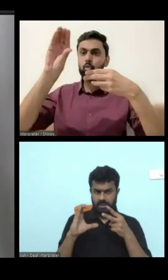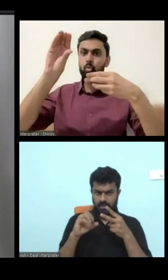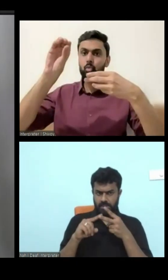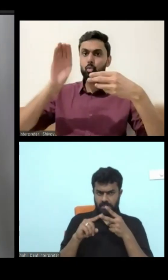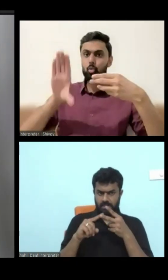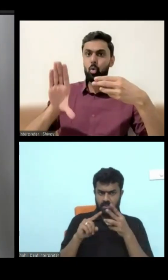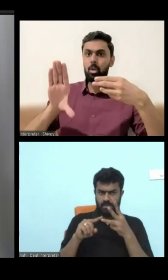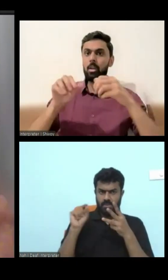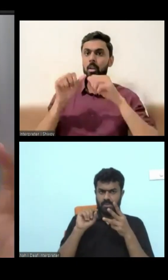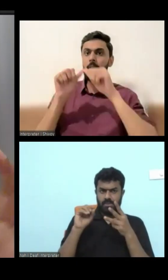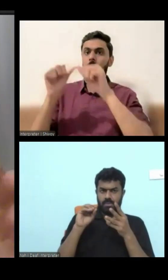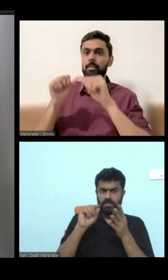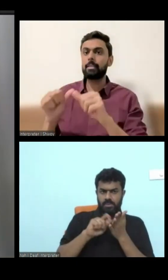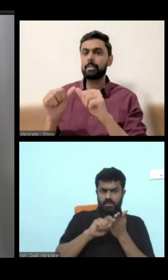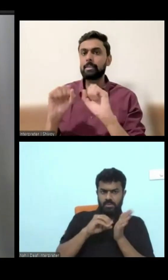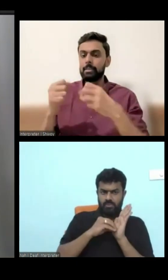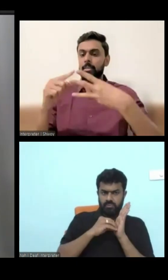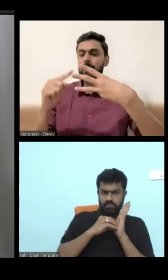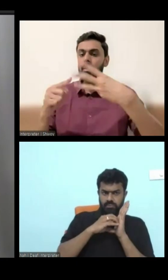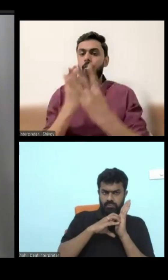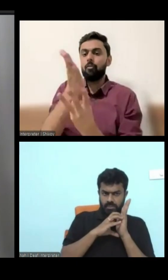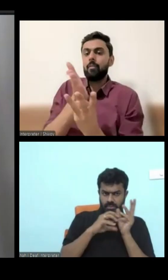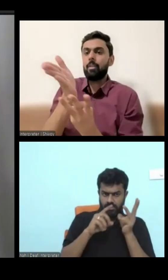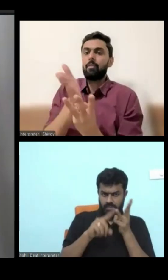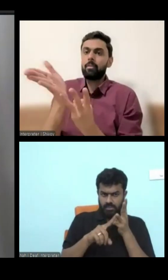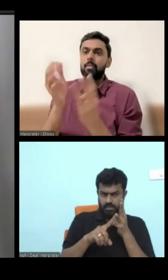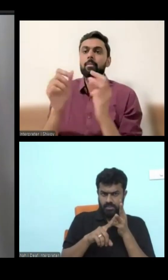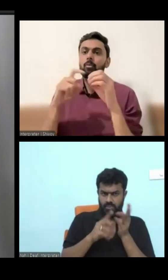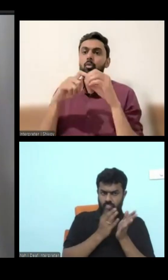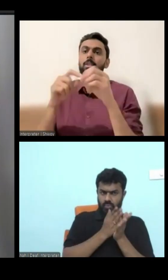At the end of the exam. When the students have given the answers. Given that exam.